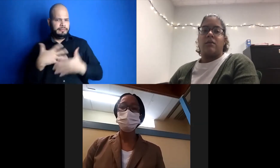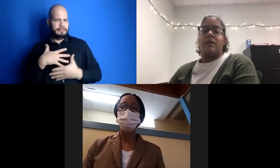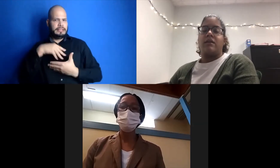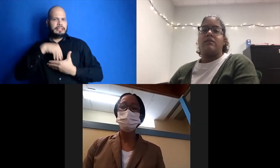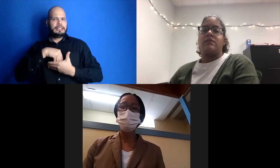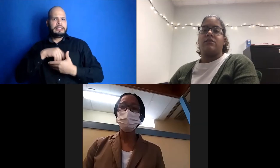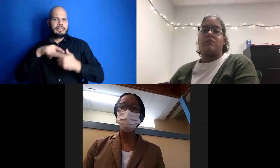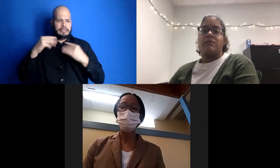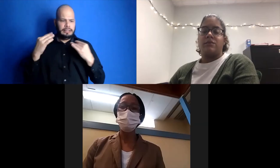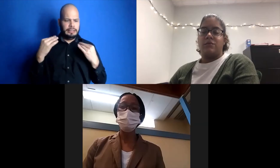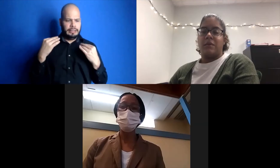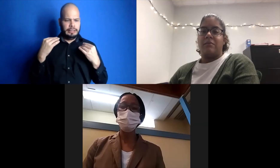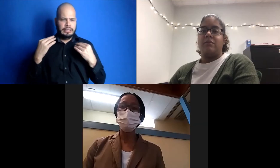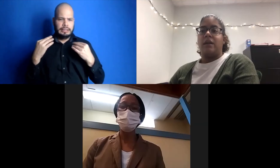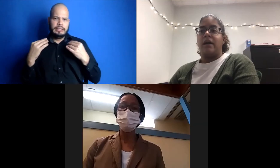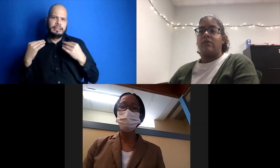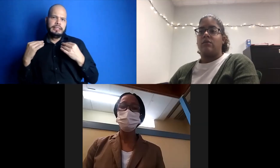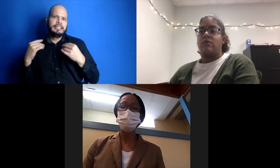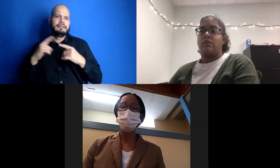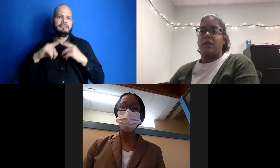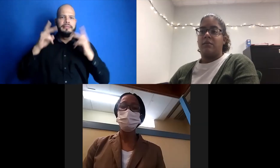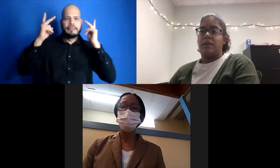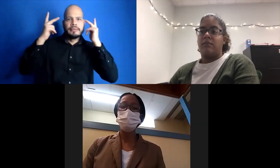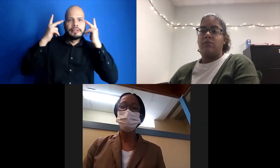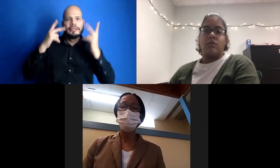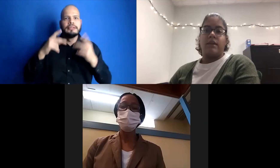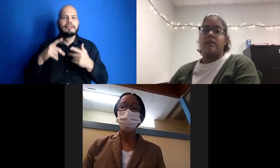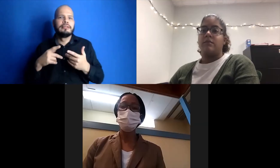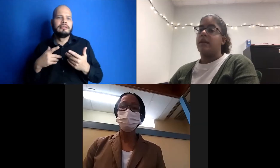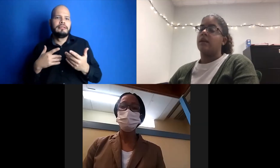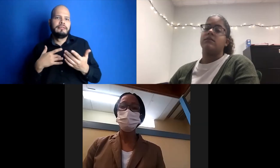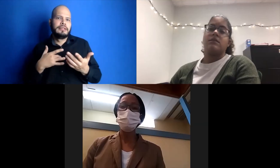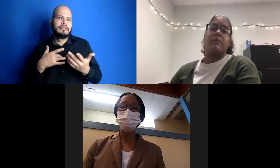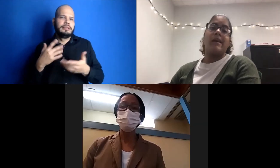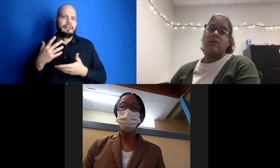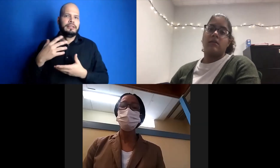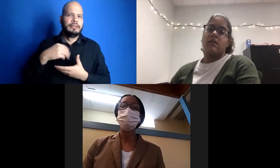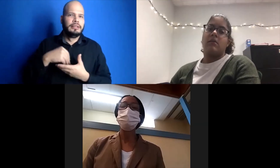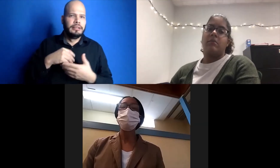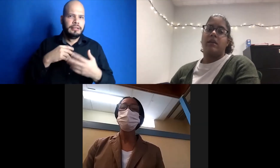because or it might be black or you might be Puerto Rican Dominic it doesn't matter but like